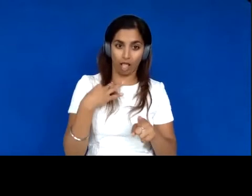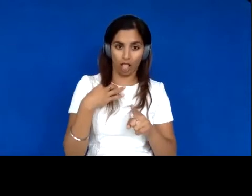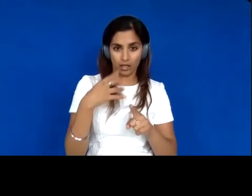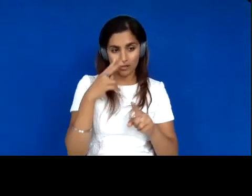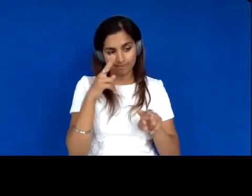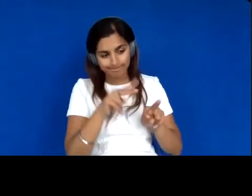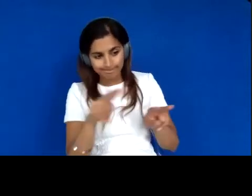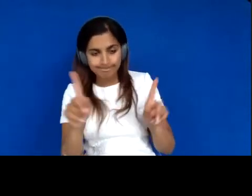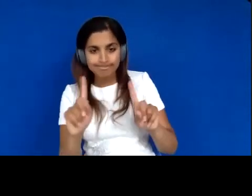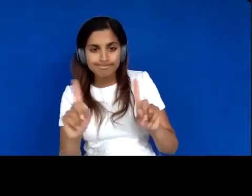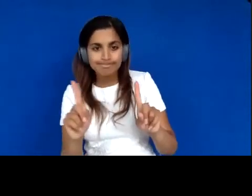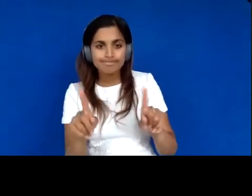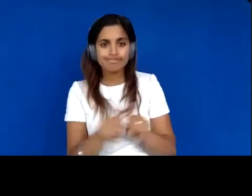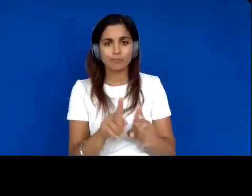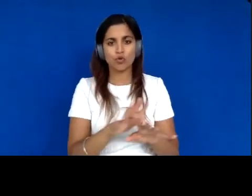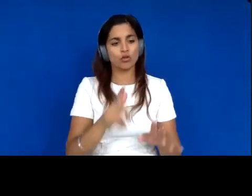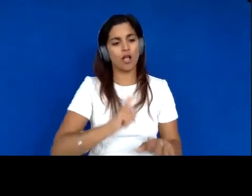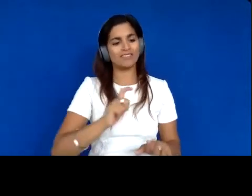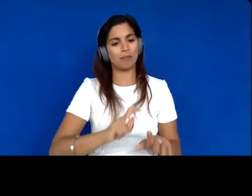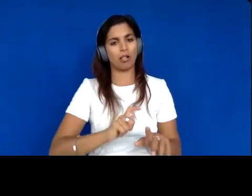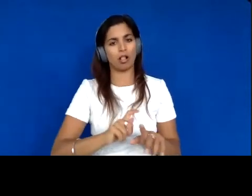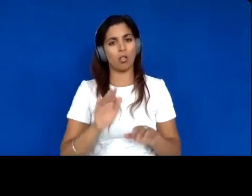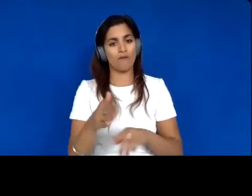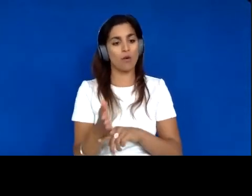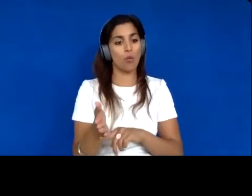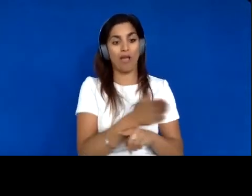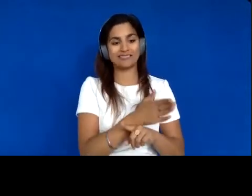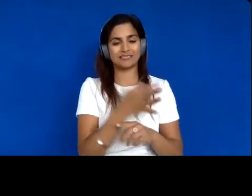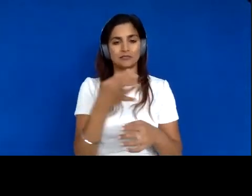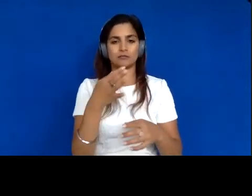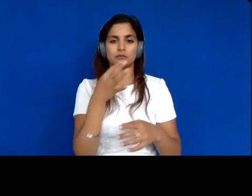Western biomedicine moreover scholars reports suspicion of